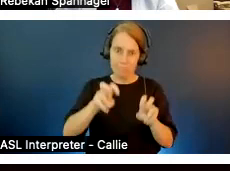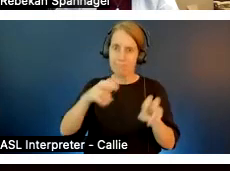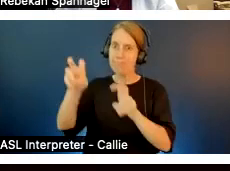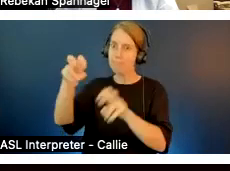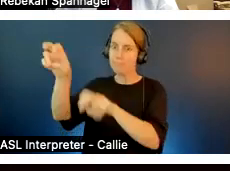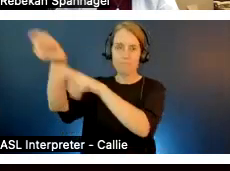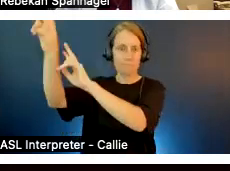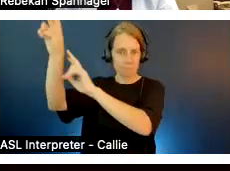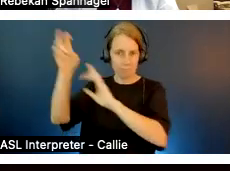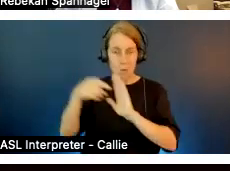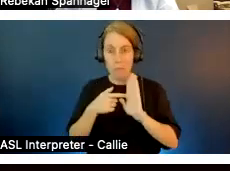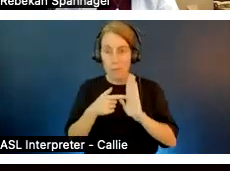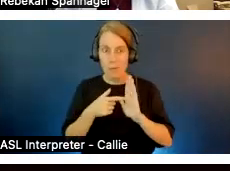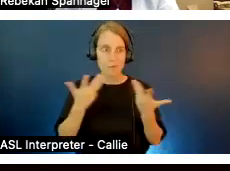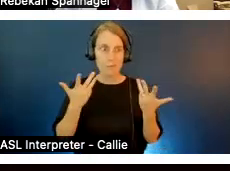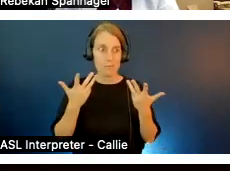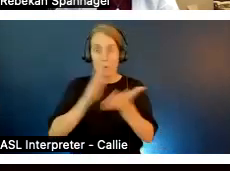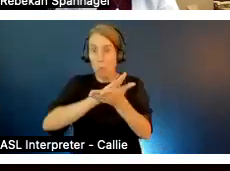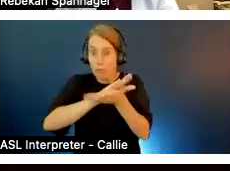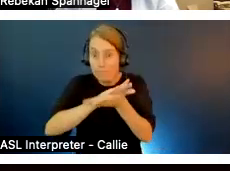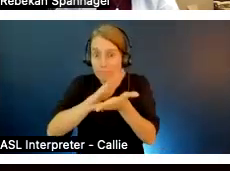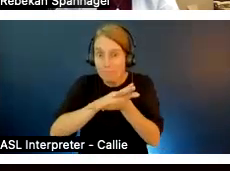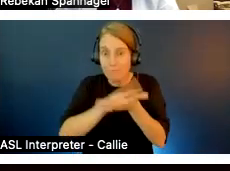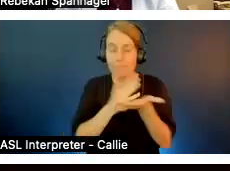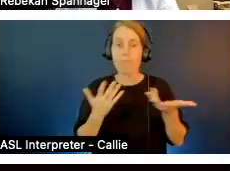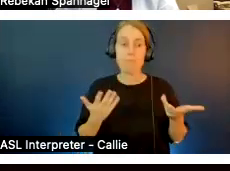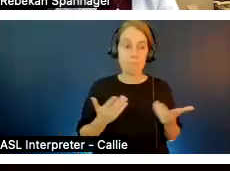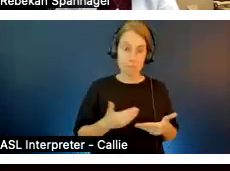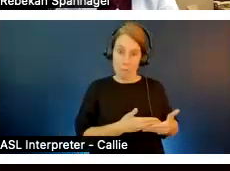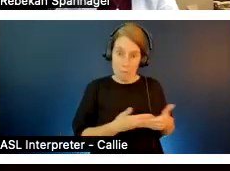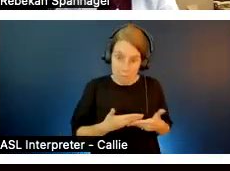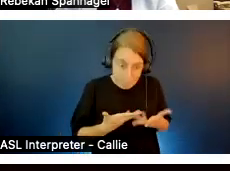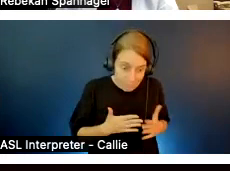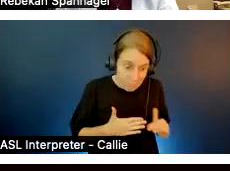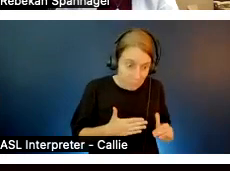is your child going to go into a preschool program are they going into kindergarten and then are they